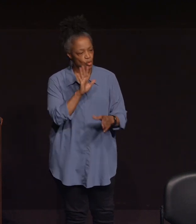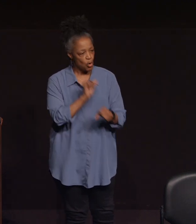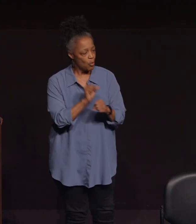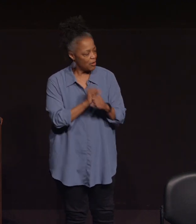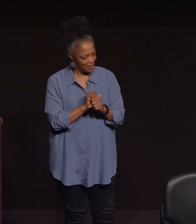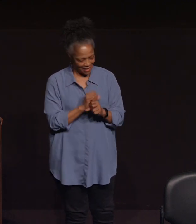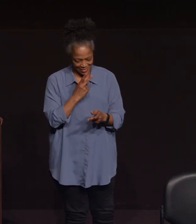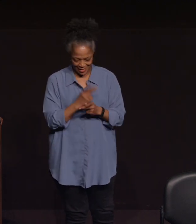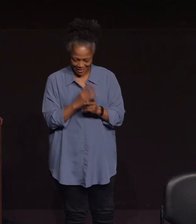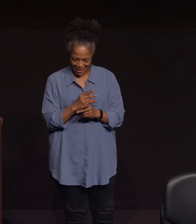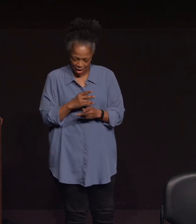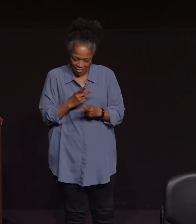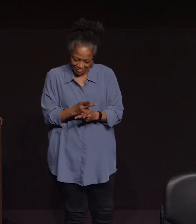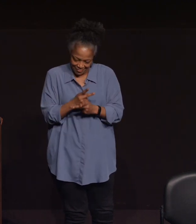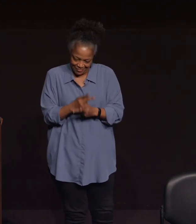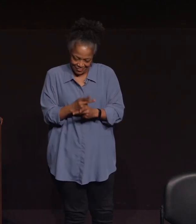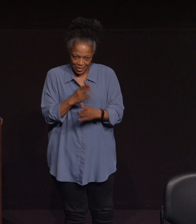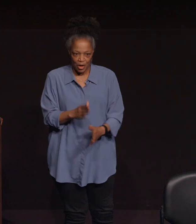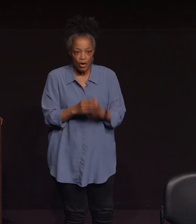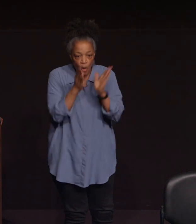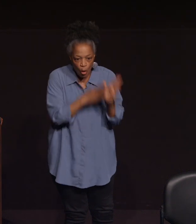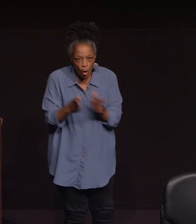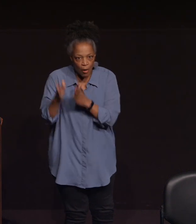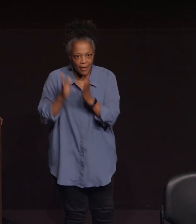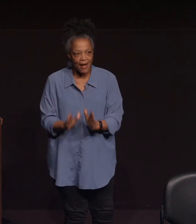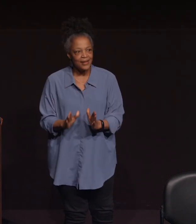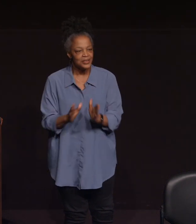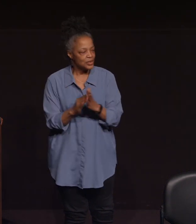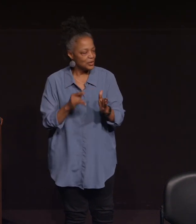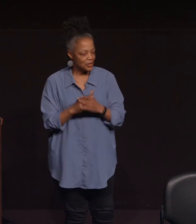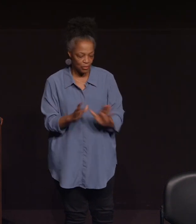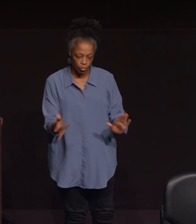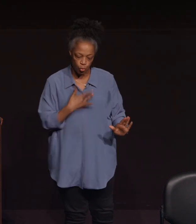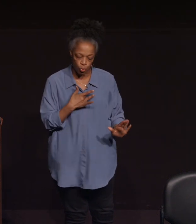caretaker, as an organizer. You really guide our work.